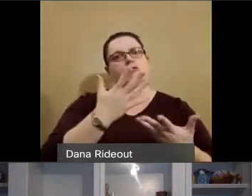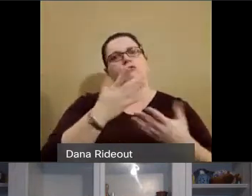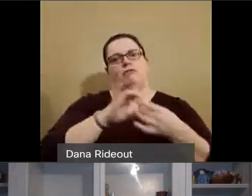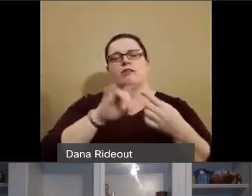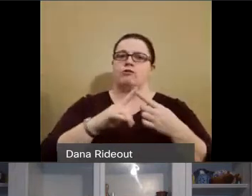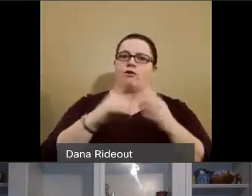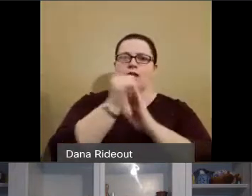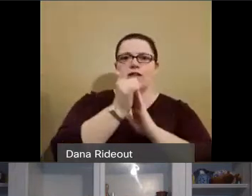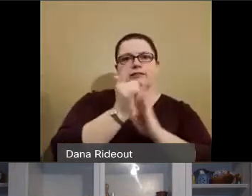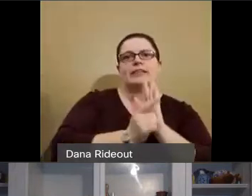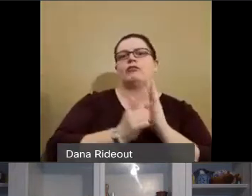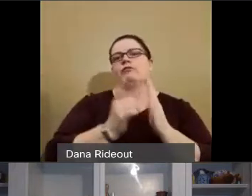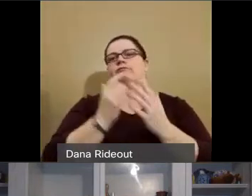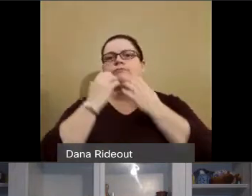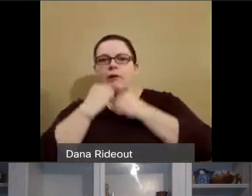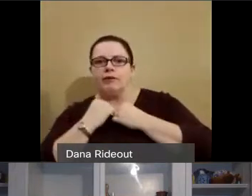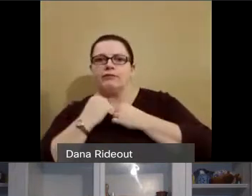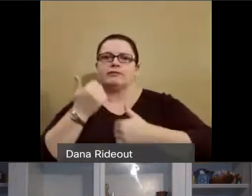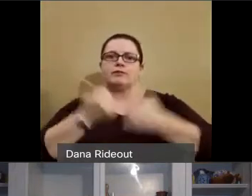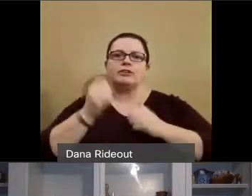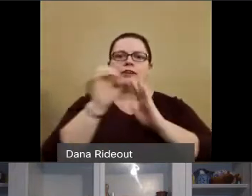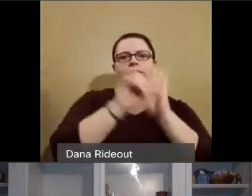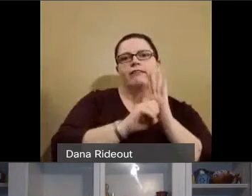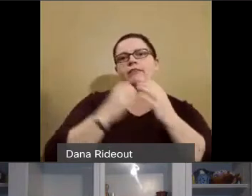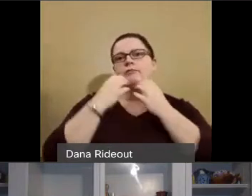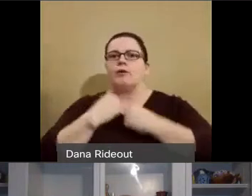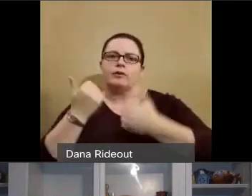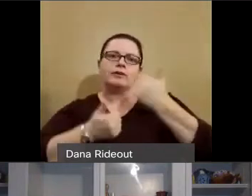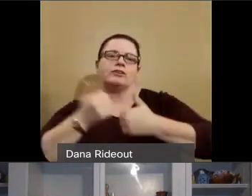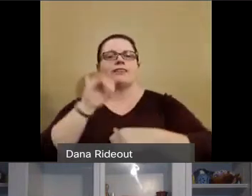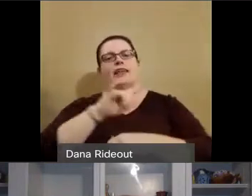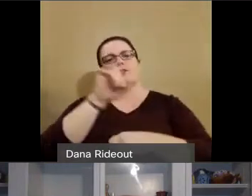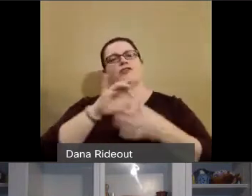And the question of sort of social responsibility, and where, how do we.